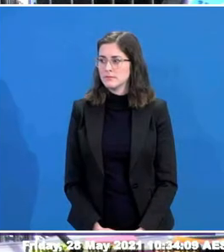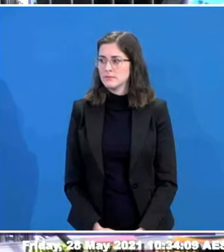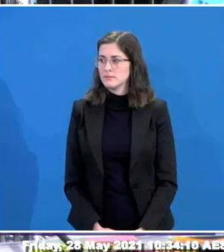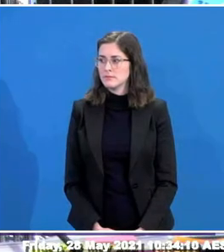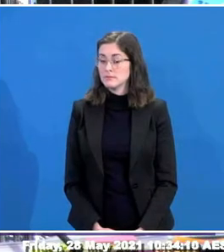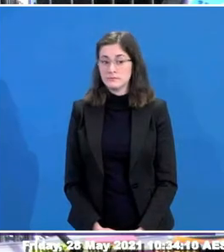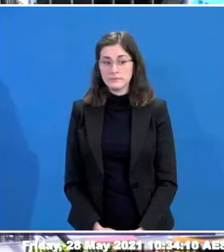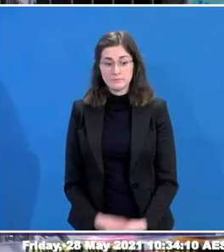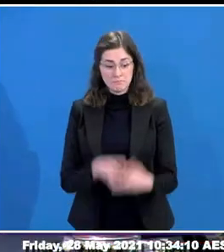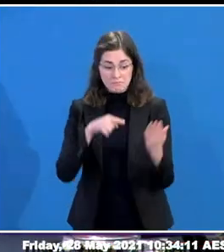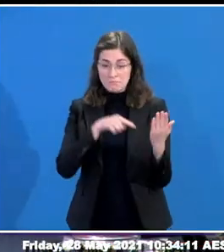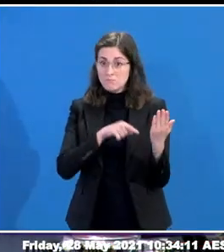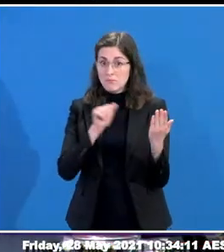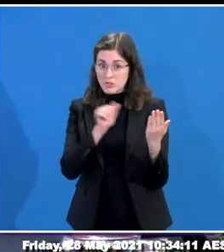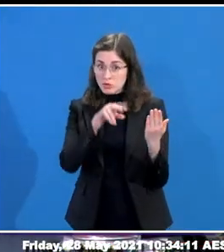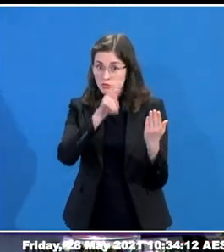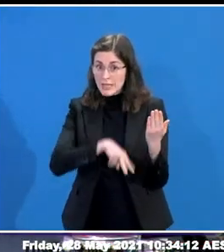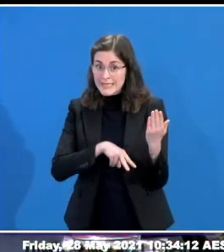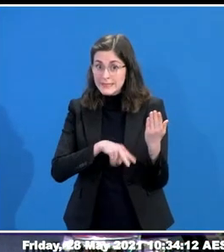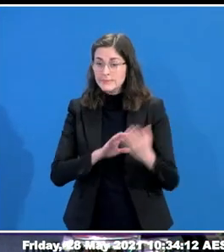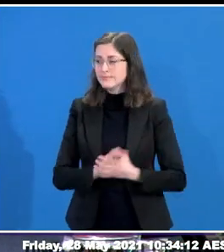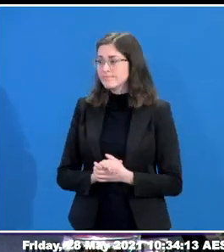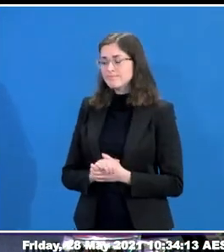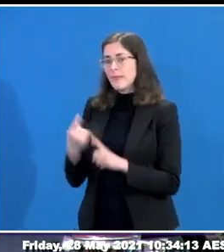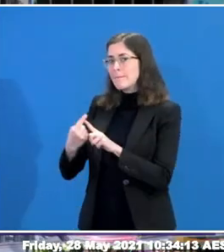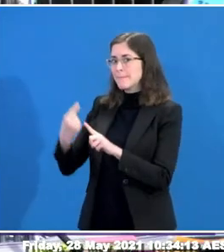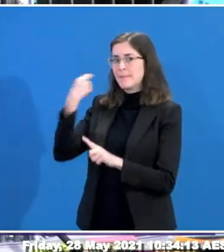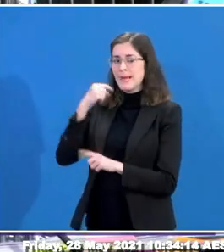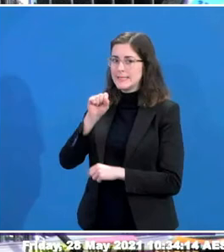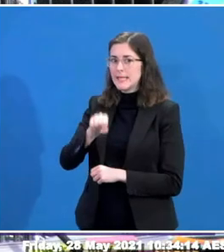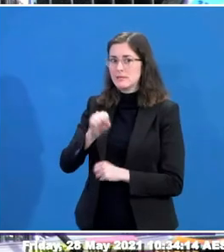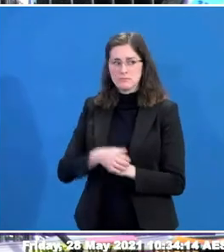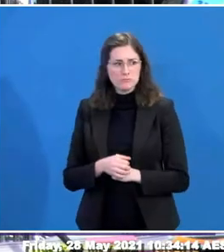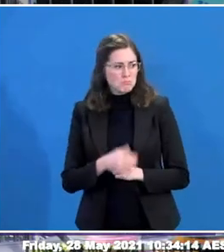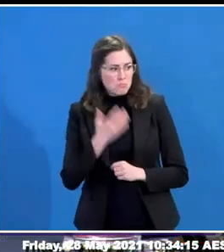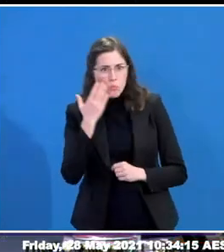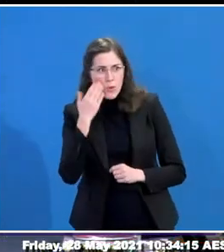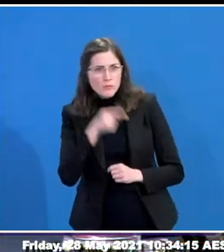Have you read that report? Previously, yes. When is the last time you read this report?